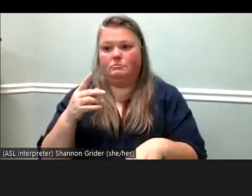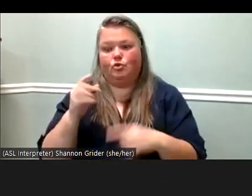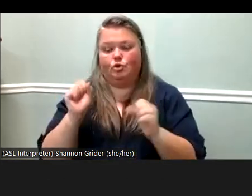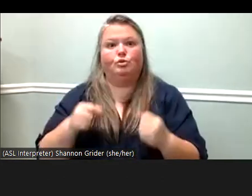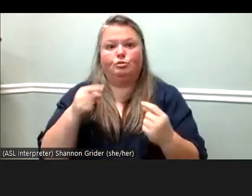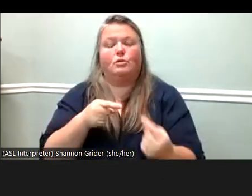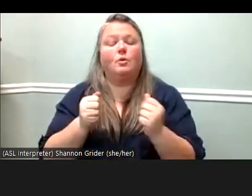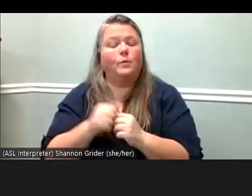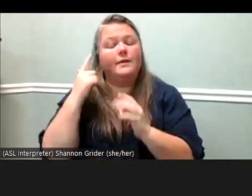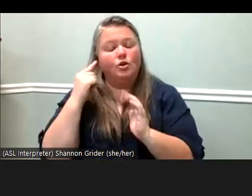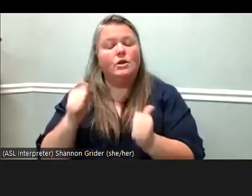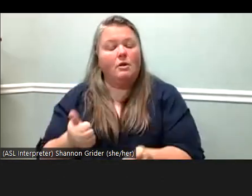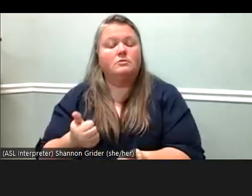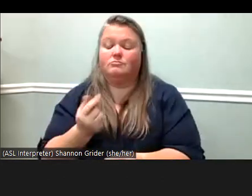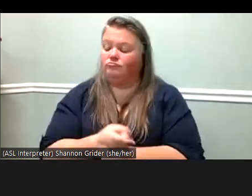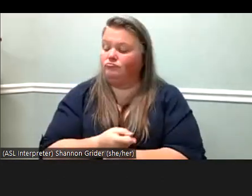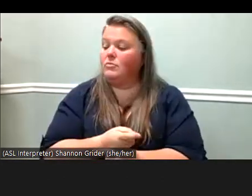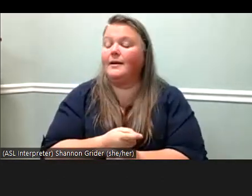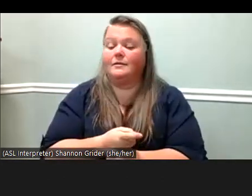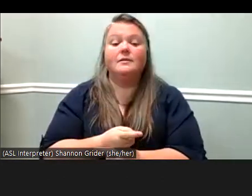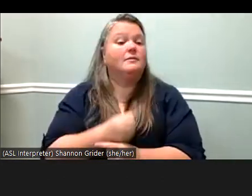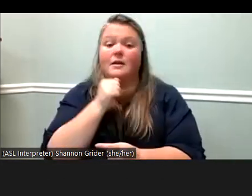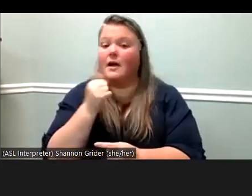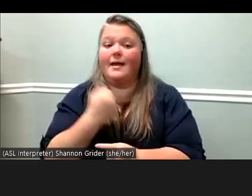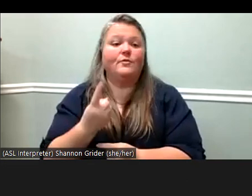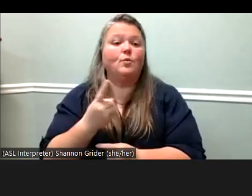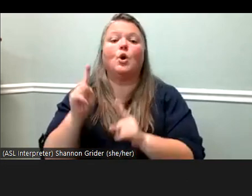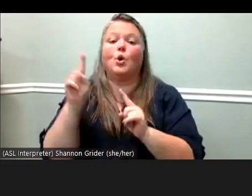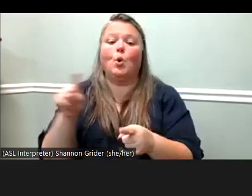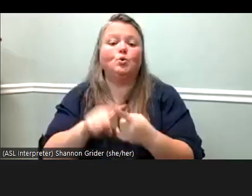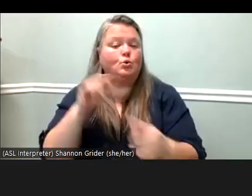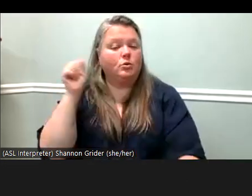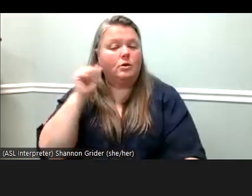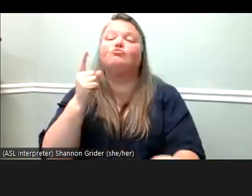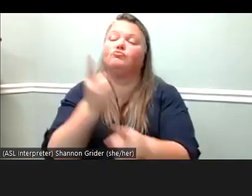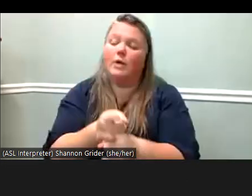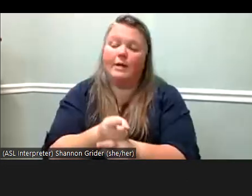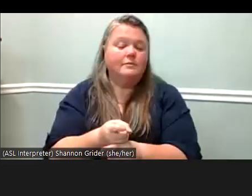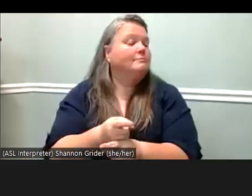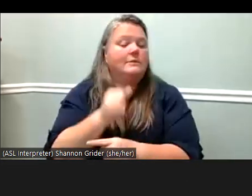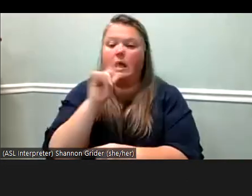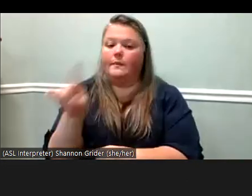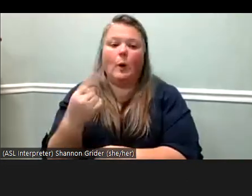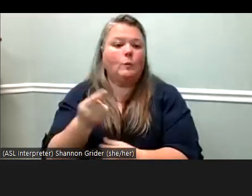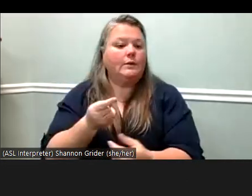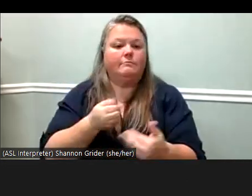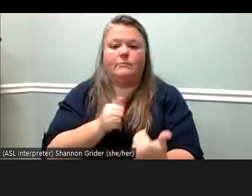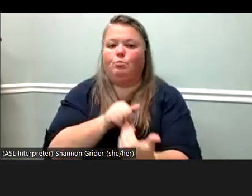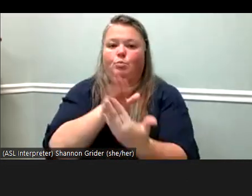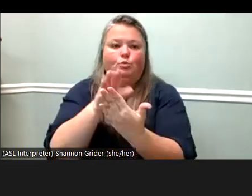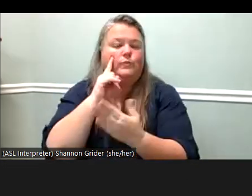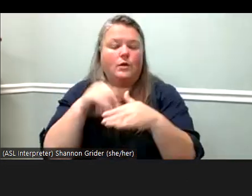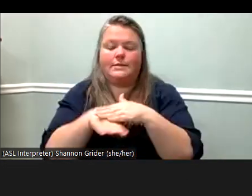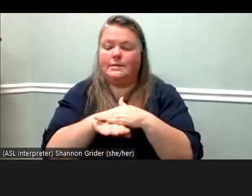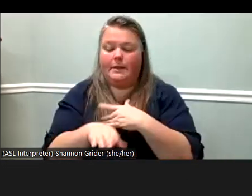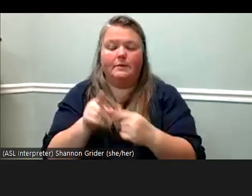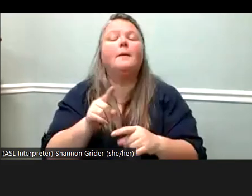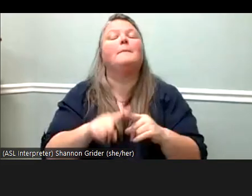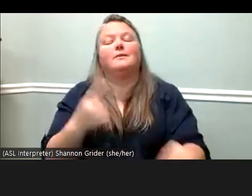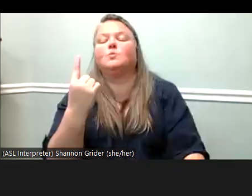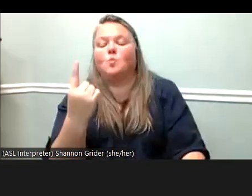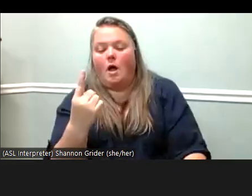OH, SORRY, SOME PEOPLE DO NOT SEEK HEARING LOSS TREATMENT. RIGHT. I CAN SEE HOW IT WOULD BE HARD FOR OUR MENTAL HEALTH PROVIDERS STRUCK TOLL